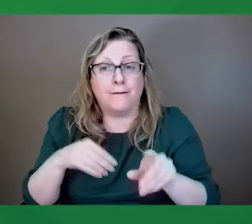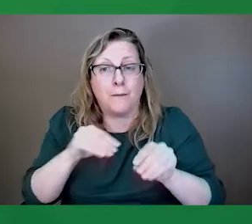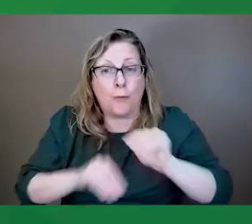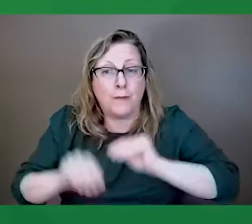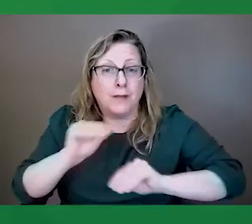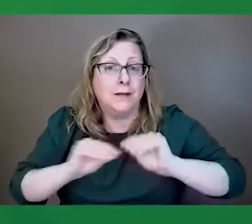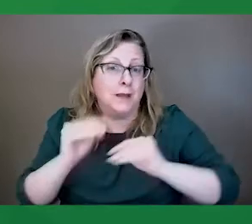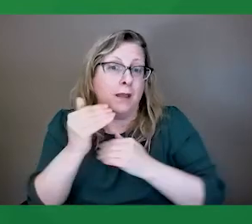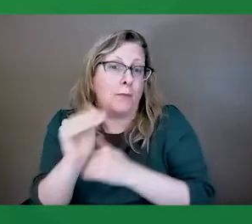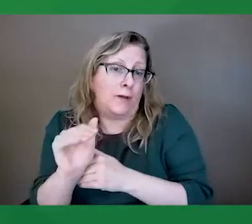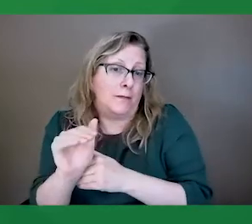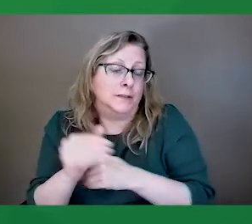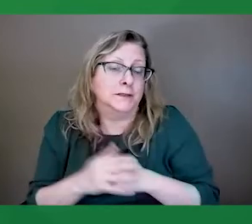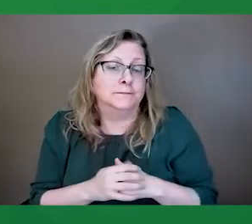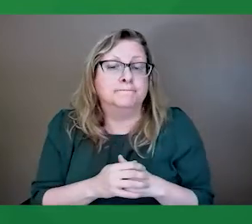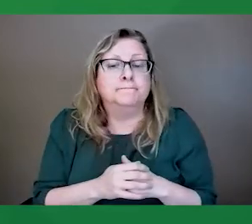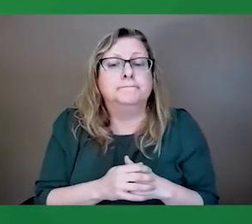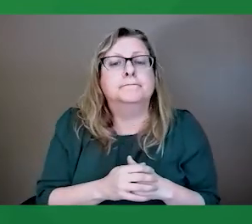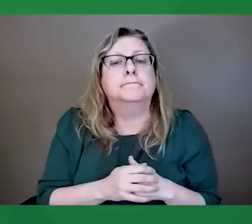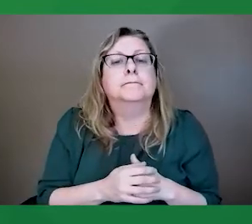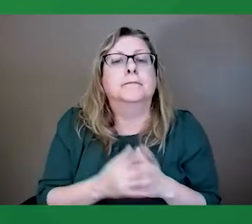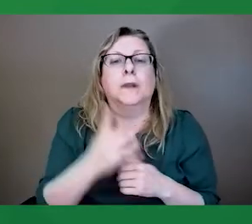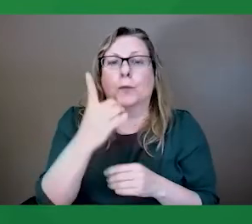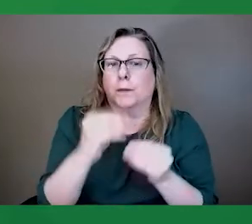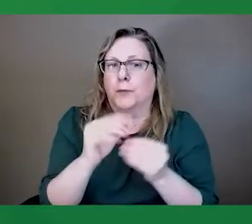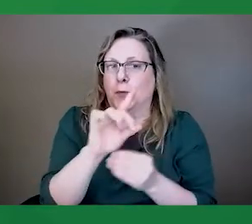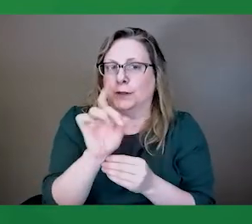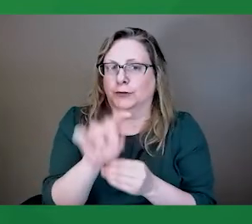One more. What do the following things have in common?